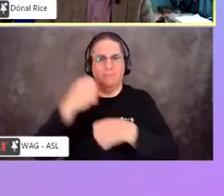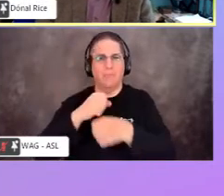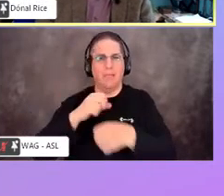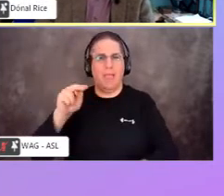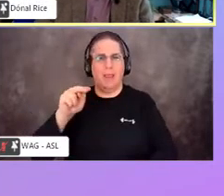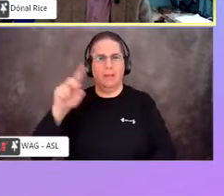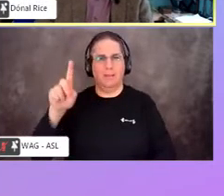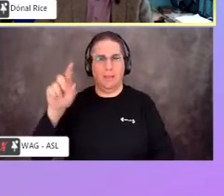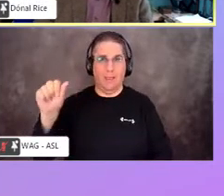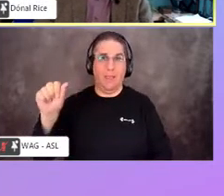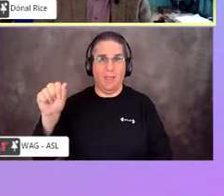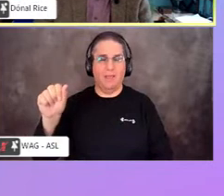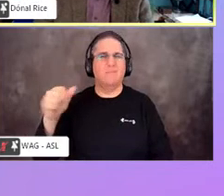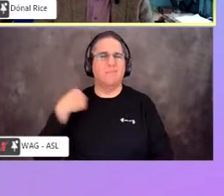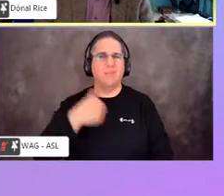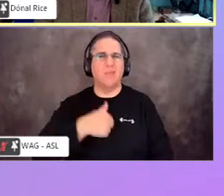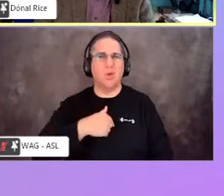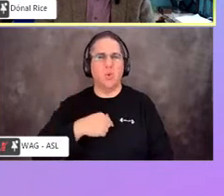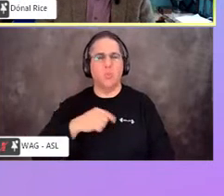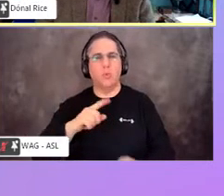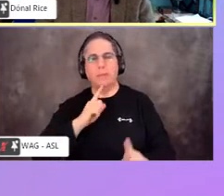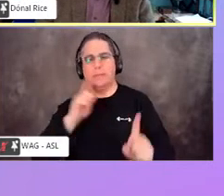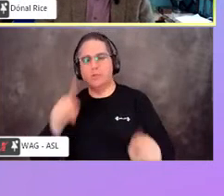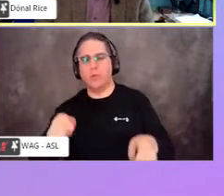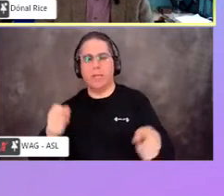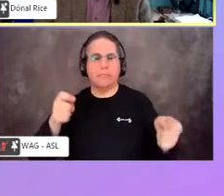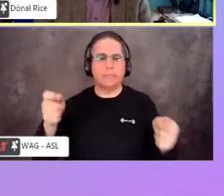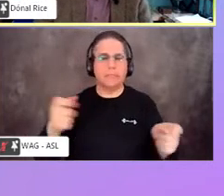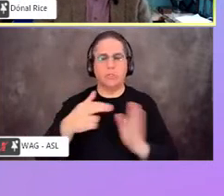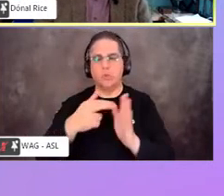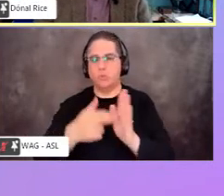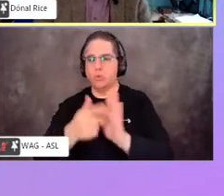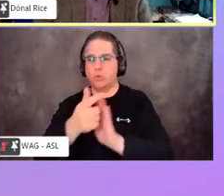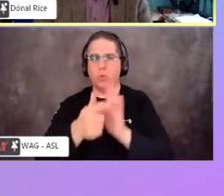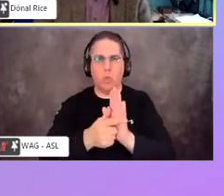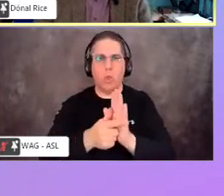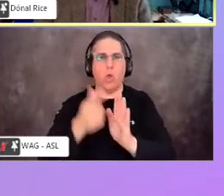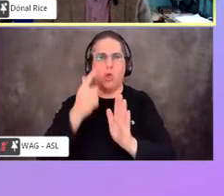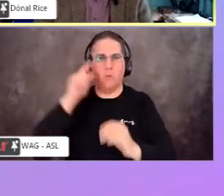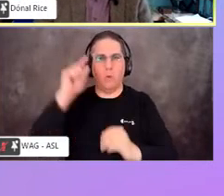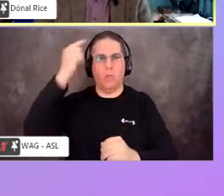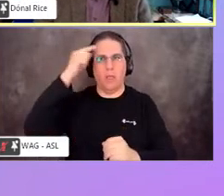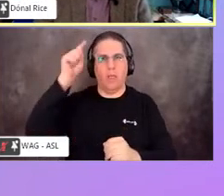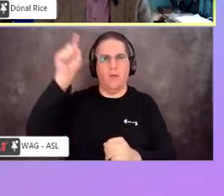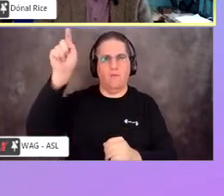my name is, as I said, all rice. And I'm my role is as senior standards and monitoring officer with the National